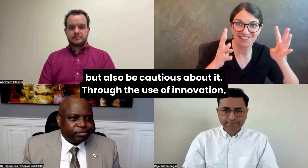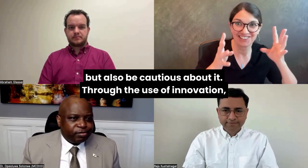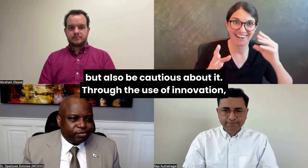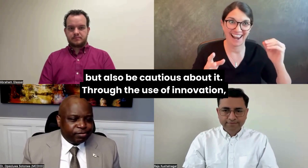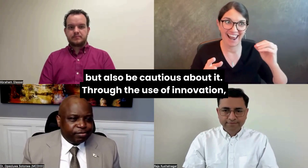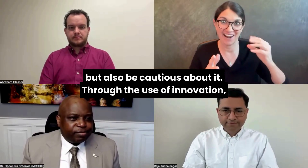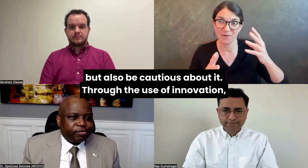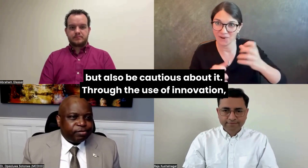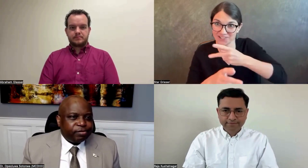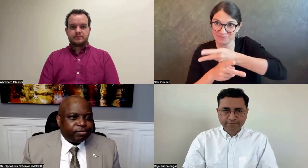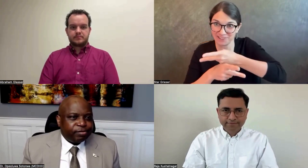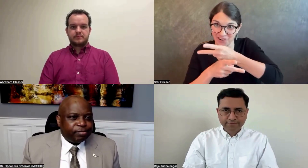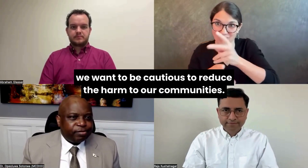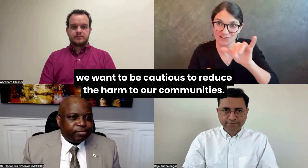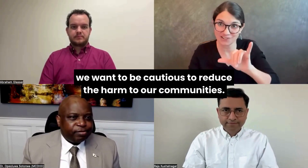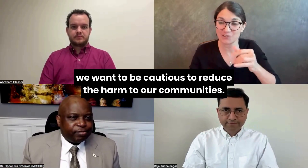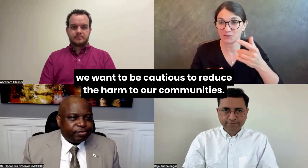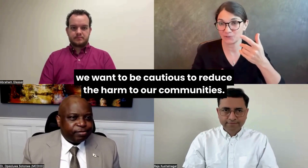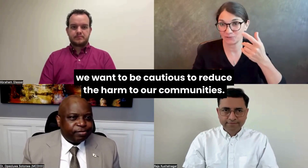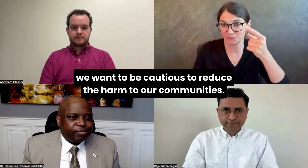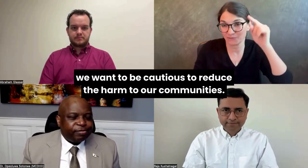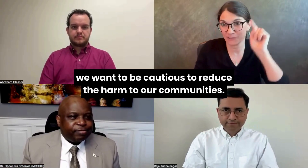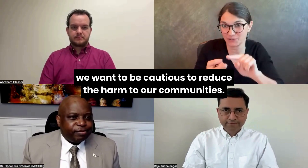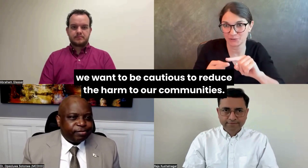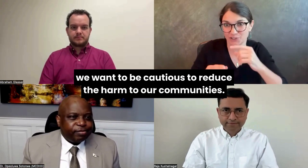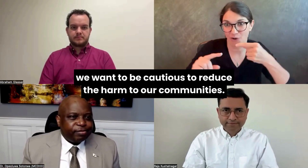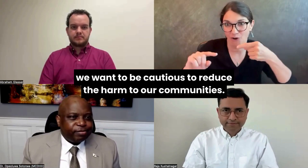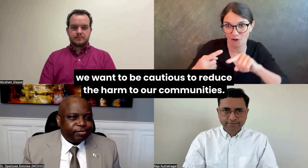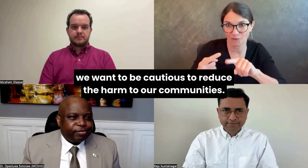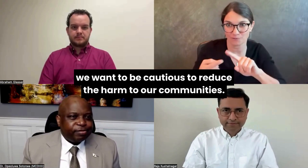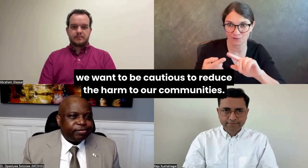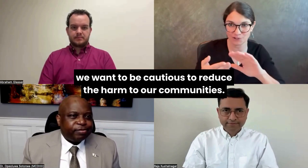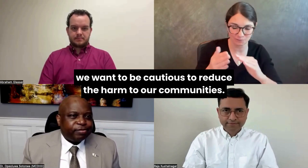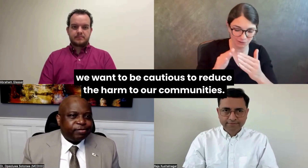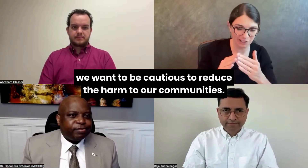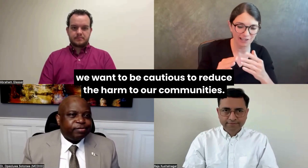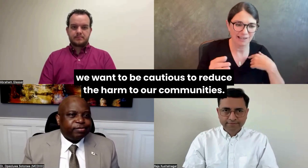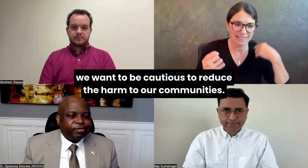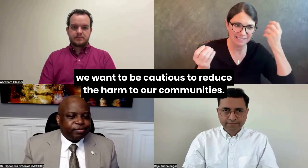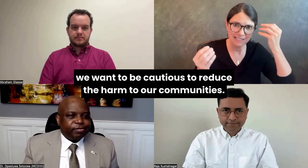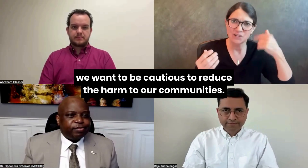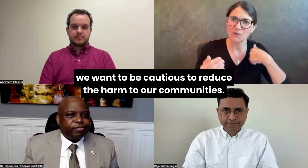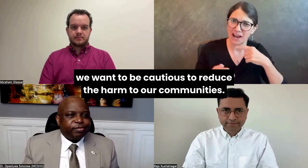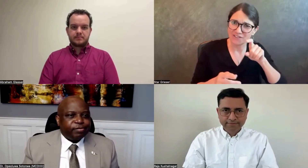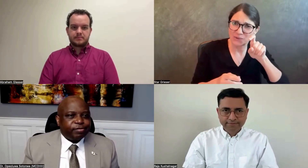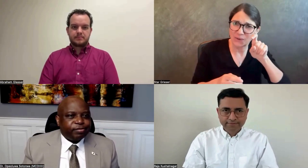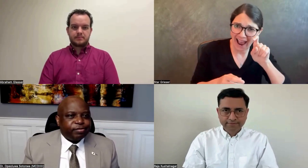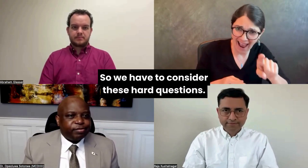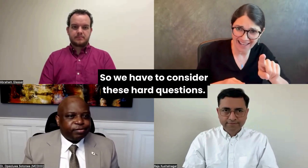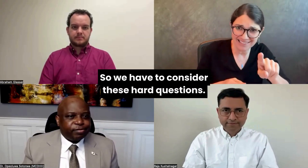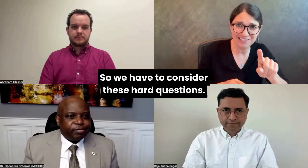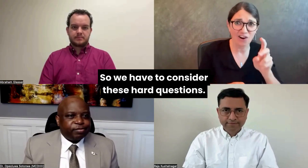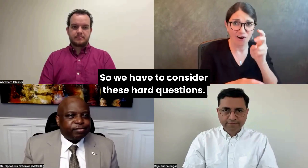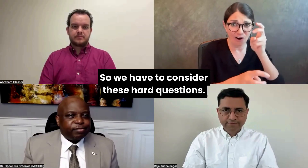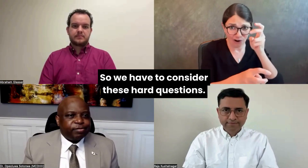we want to be cautious to reduce the harm to our communities. So we have to consider these hard questions.